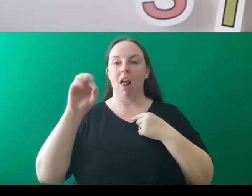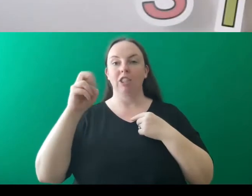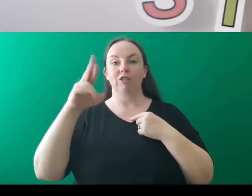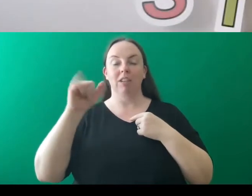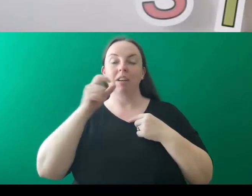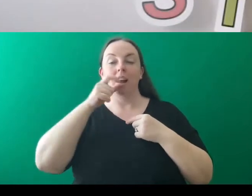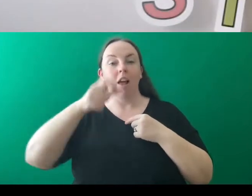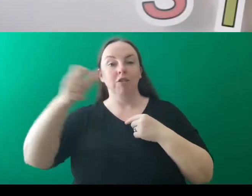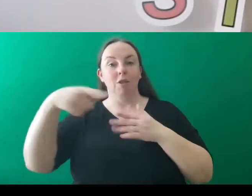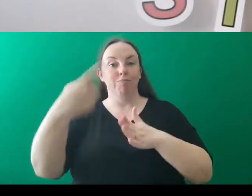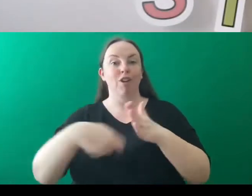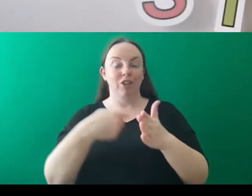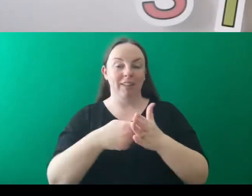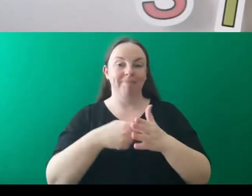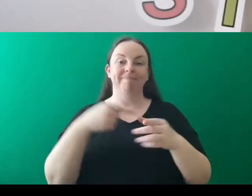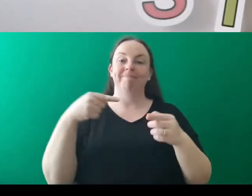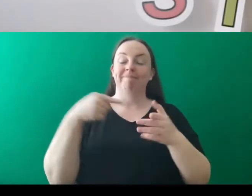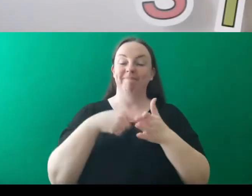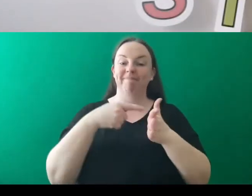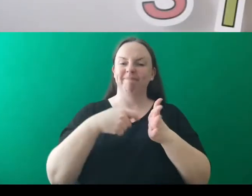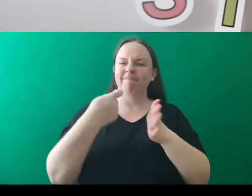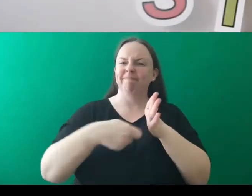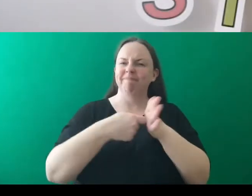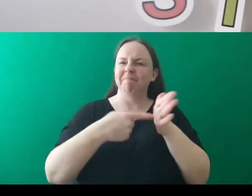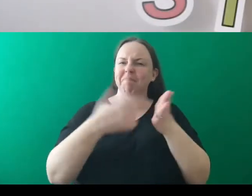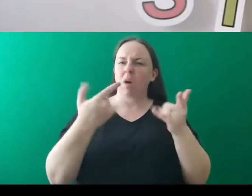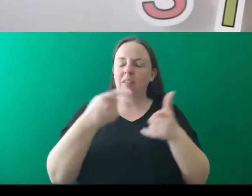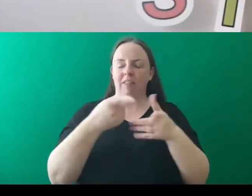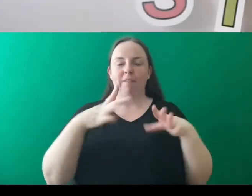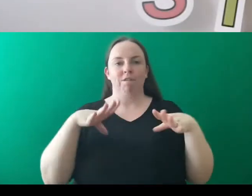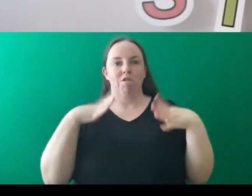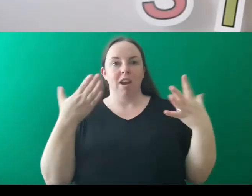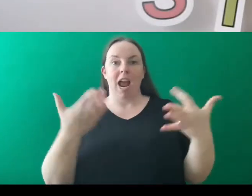Glossary is an open access online resource that contains